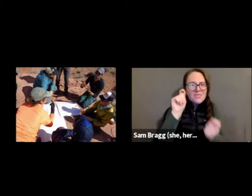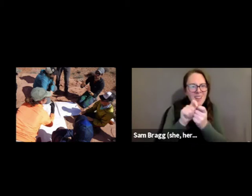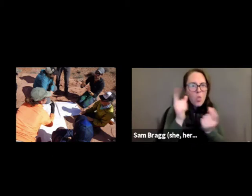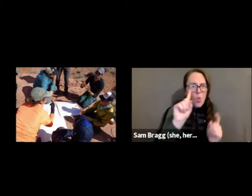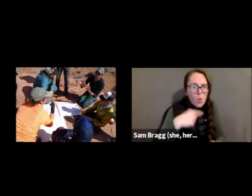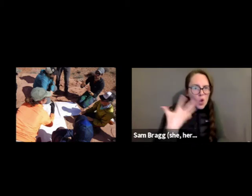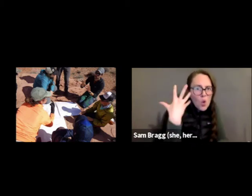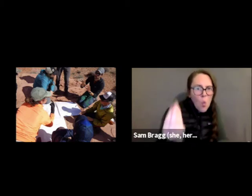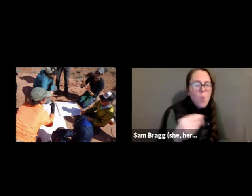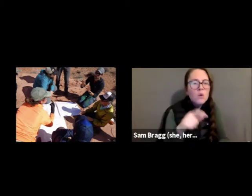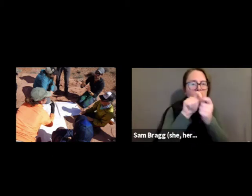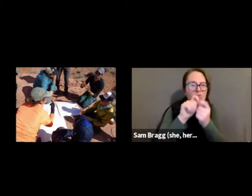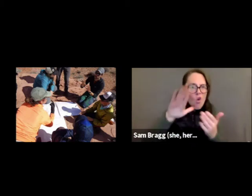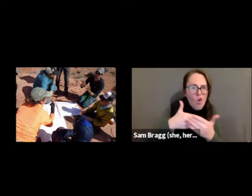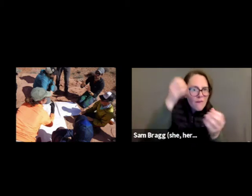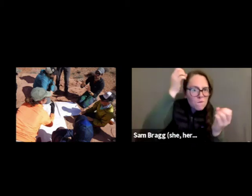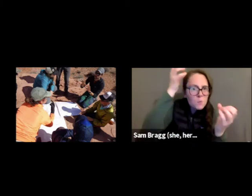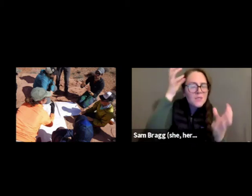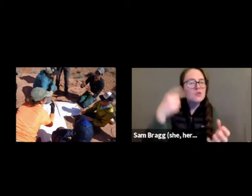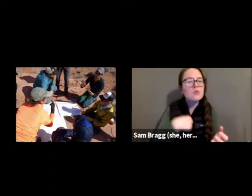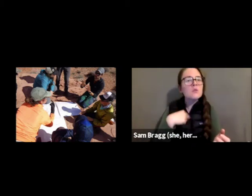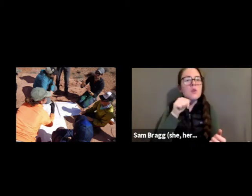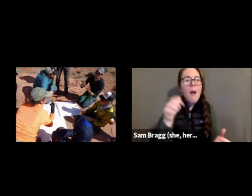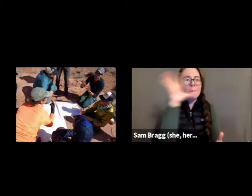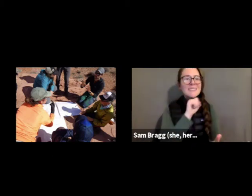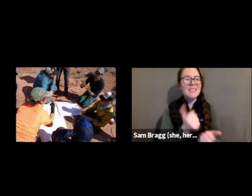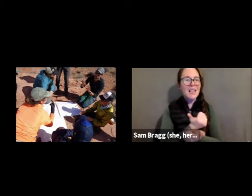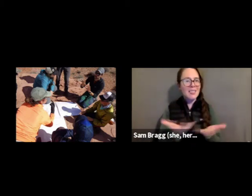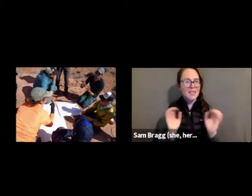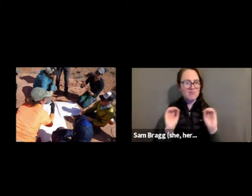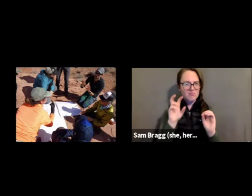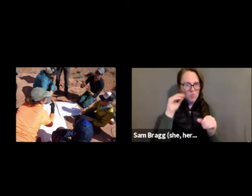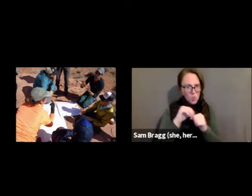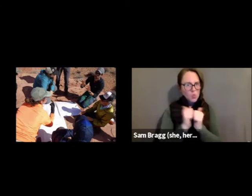were, the students were also willing and this helped aid the communication and no one really